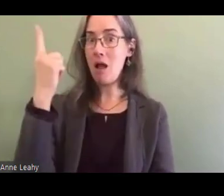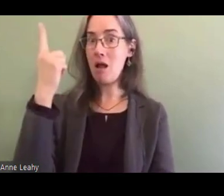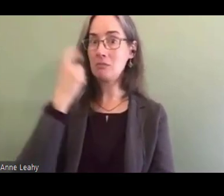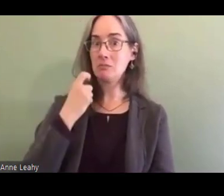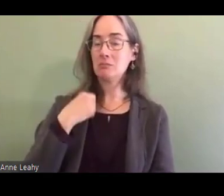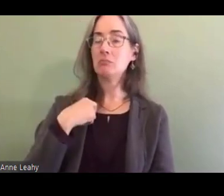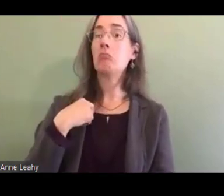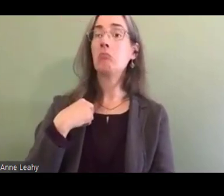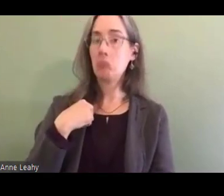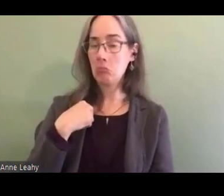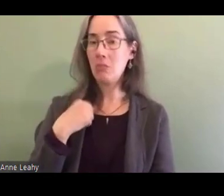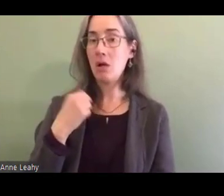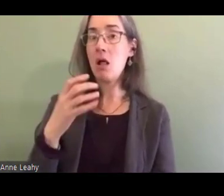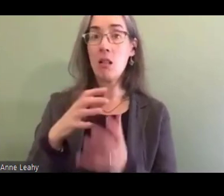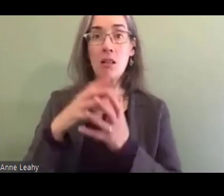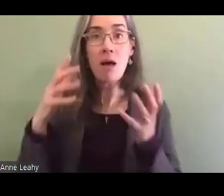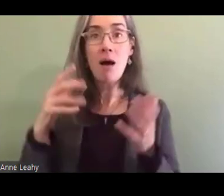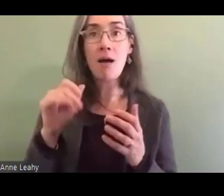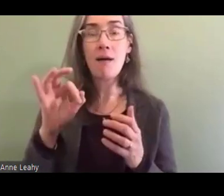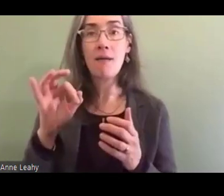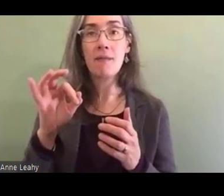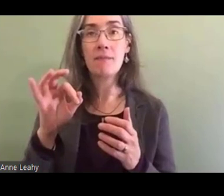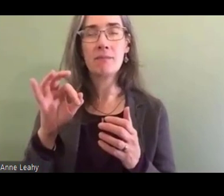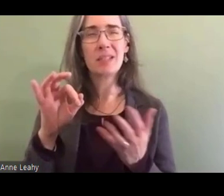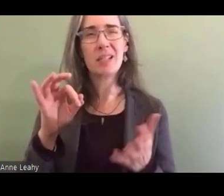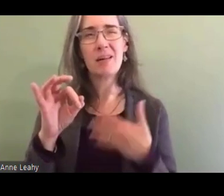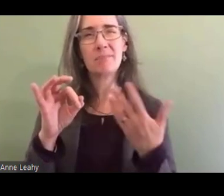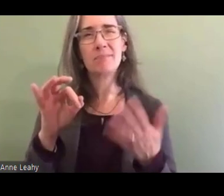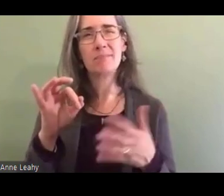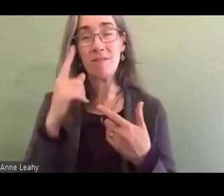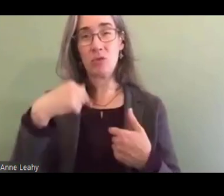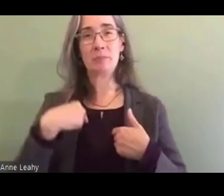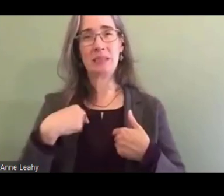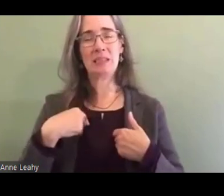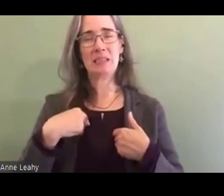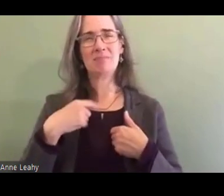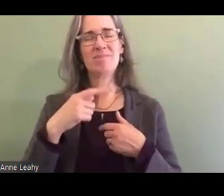And there was a lot of, for me, it was an easy decision because